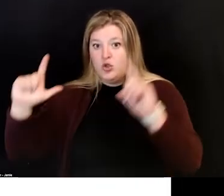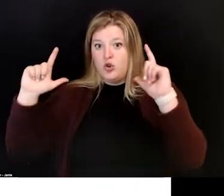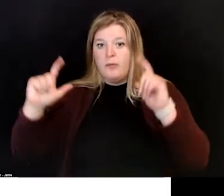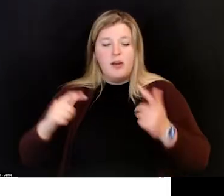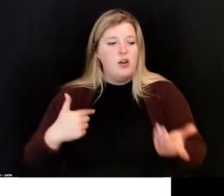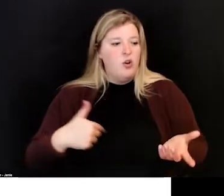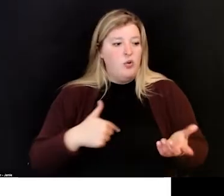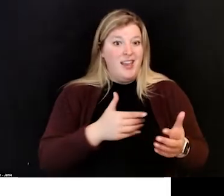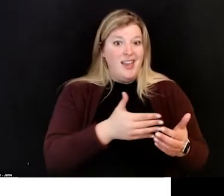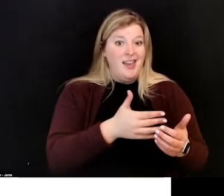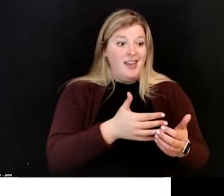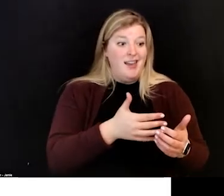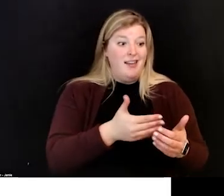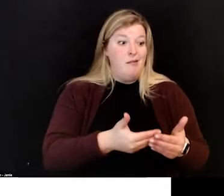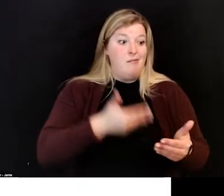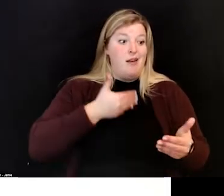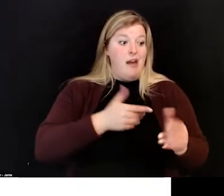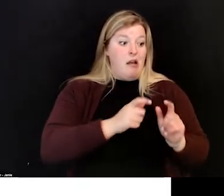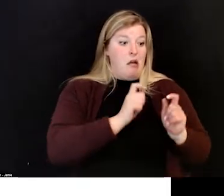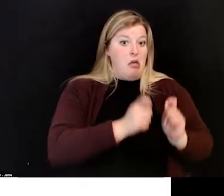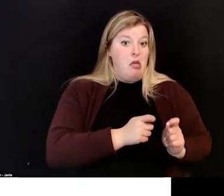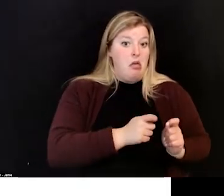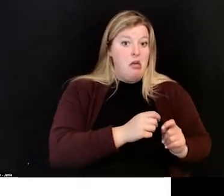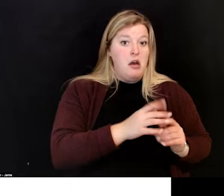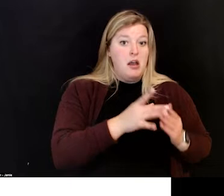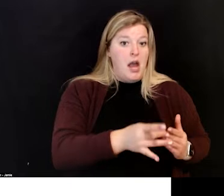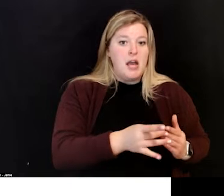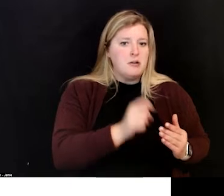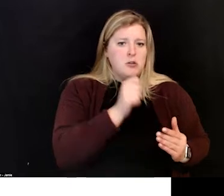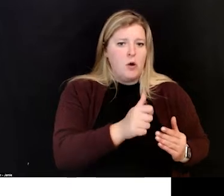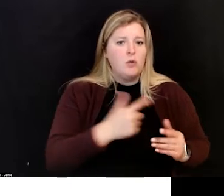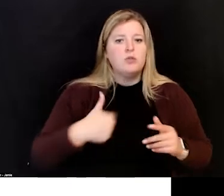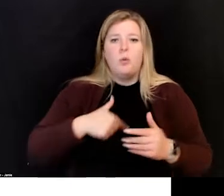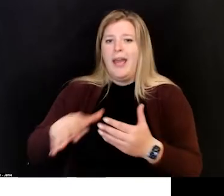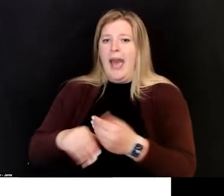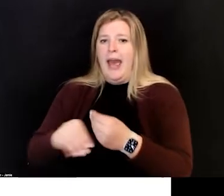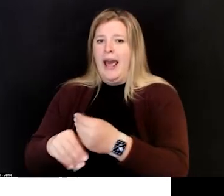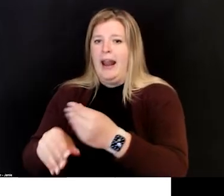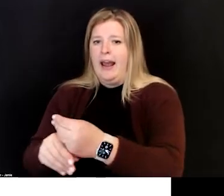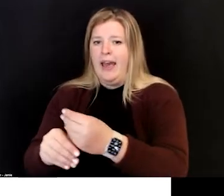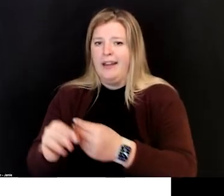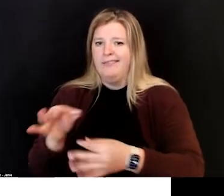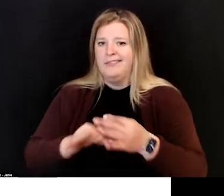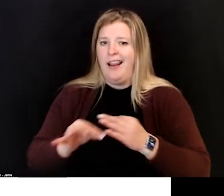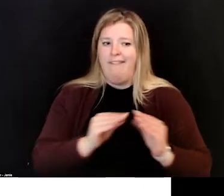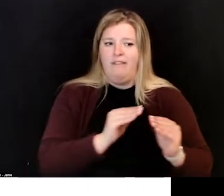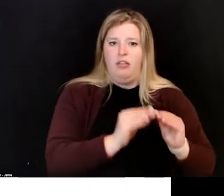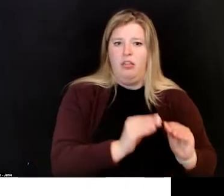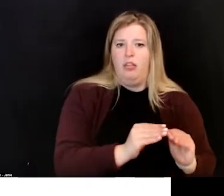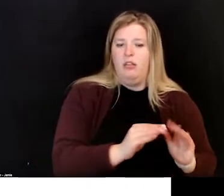and so we kind of add onto it. And I talked already about the fact that we really do have